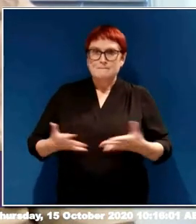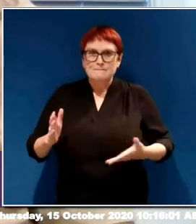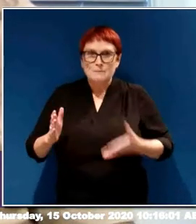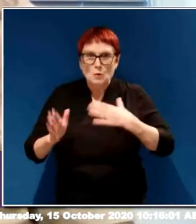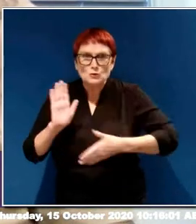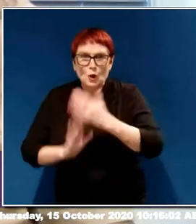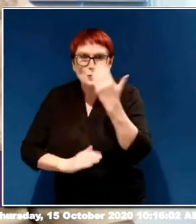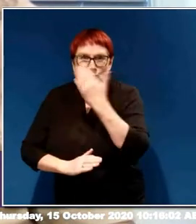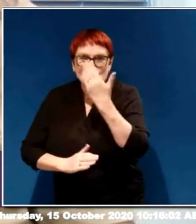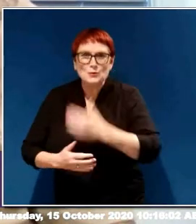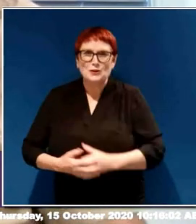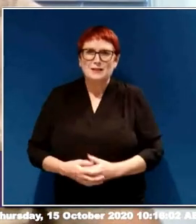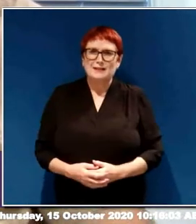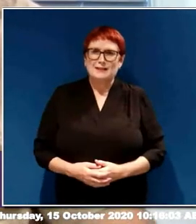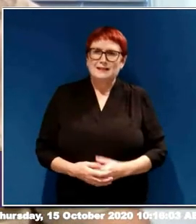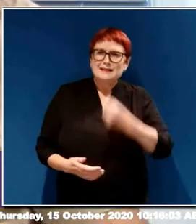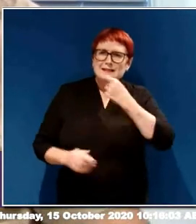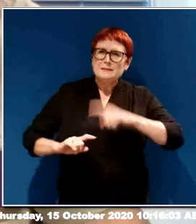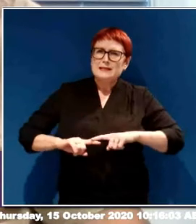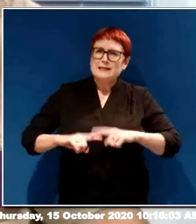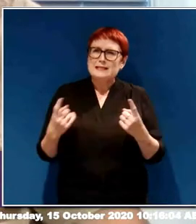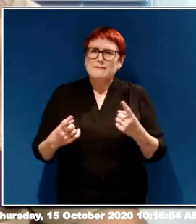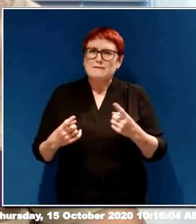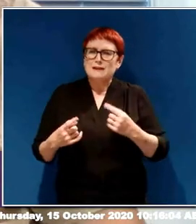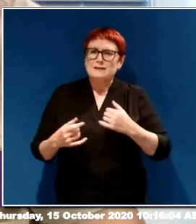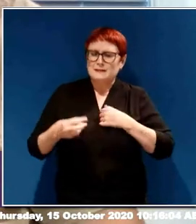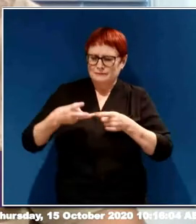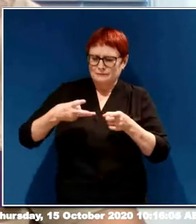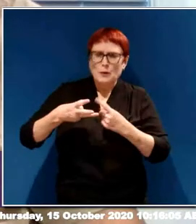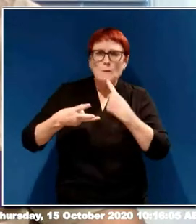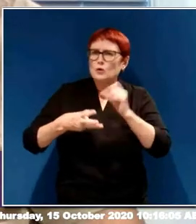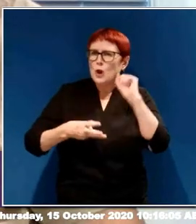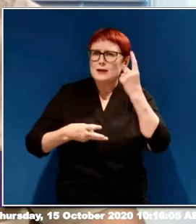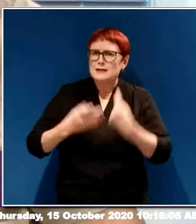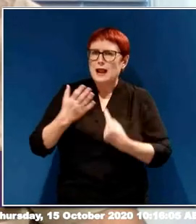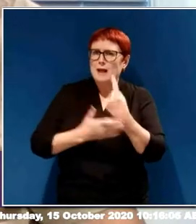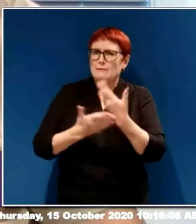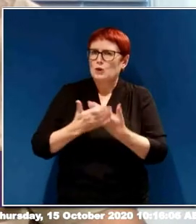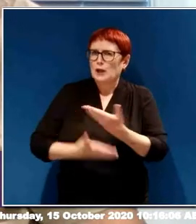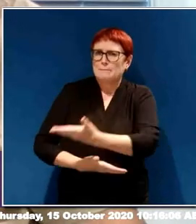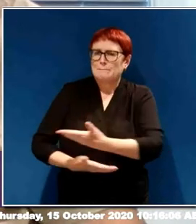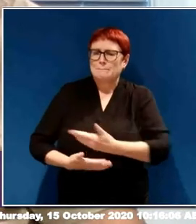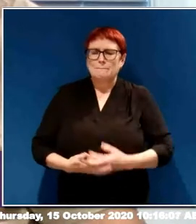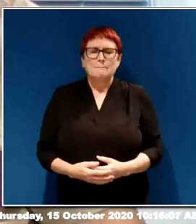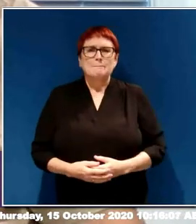He didn't understand what was happening to him. Again, let's hear from Jack about this time.